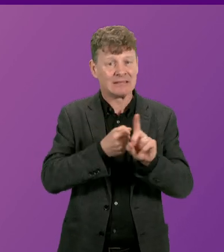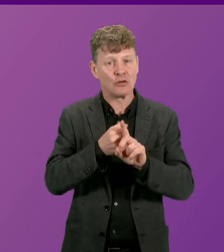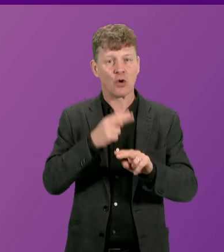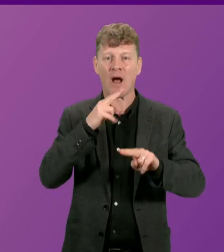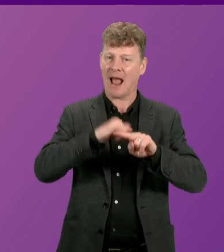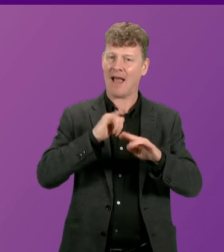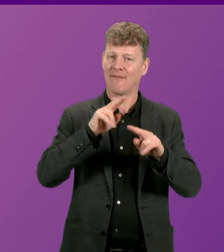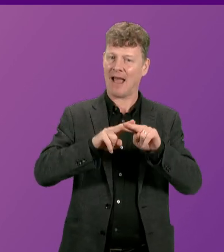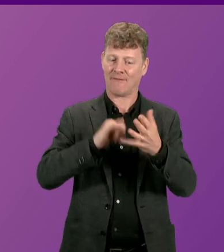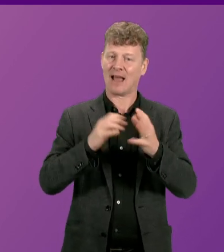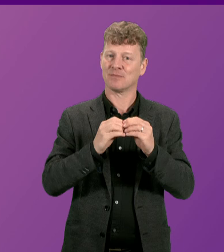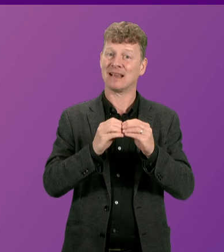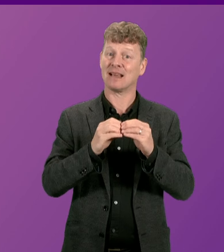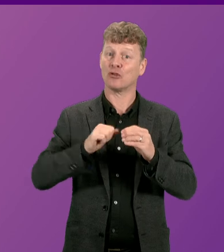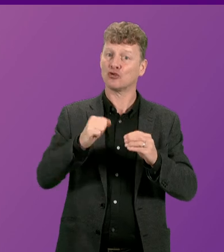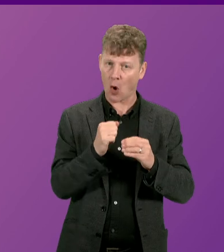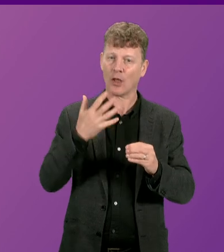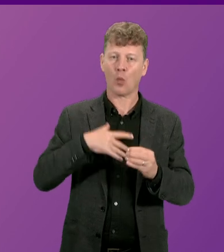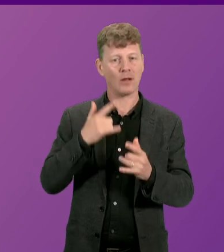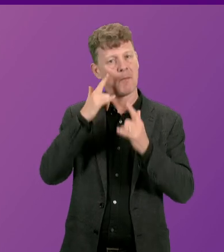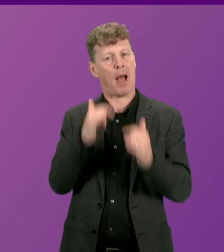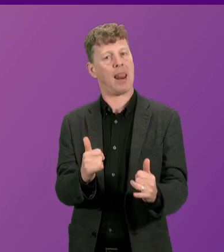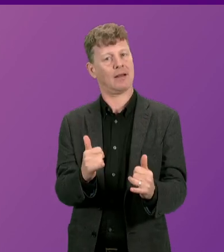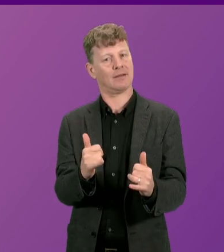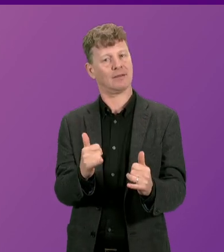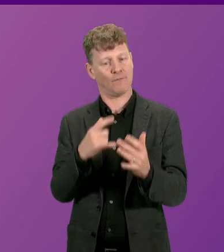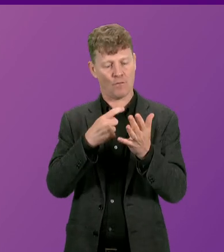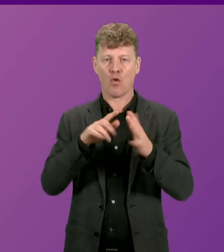is calling for a rural visa pilot, which recognises that businesses need to attract